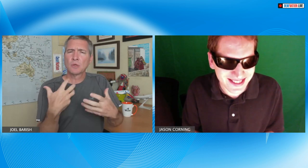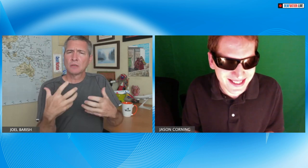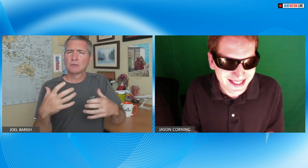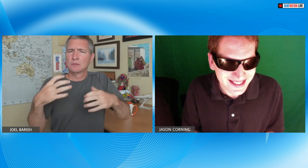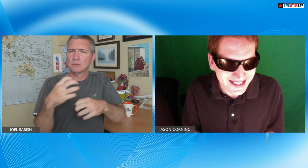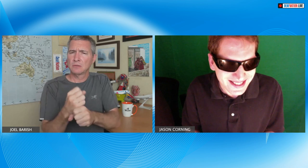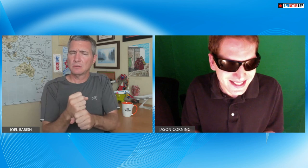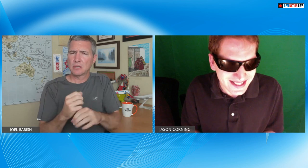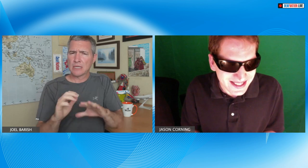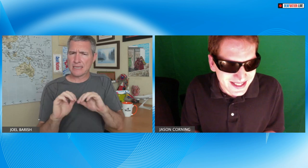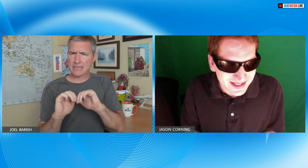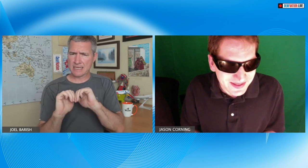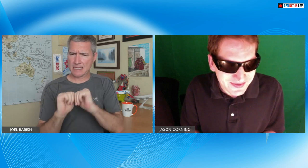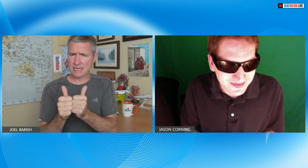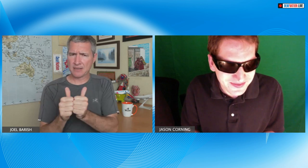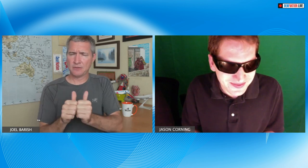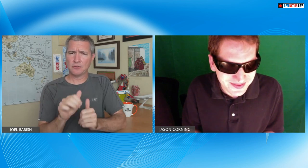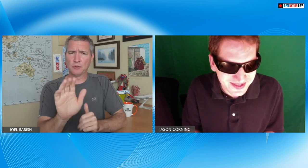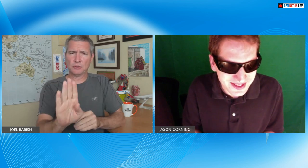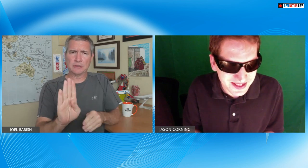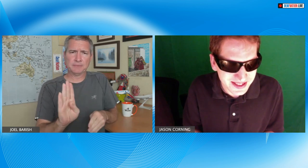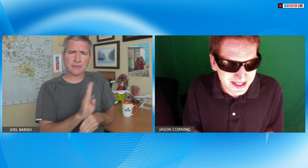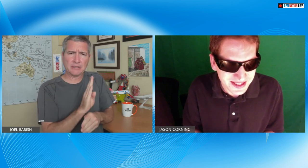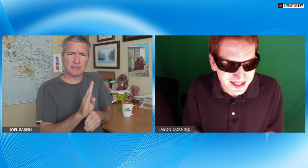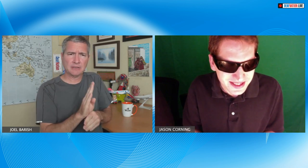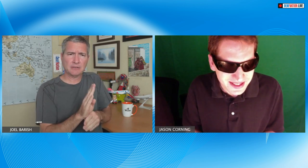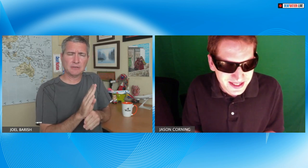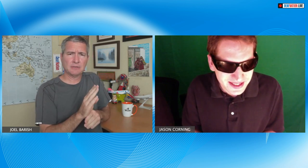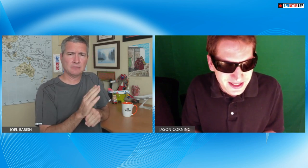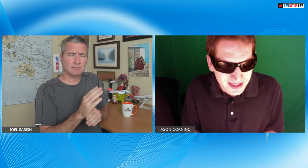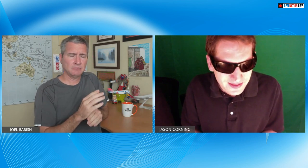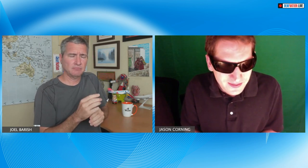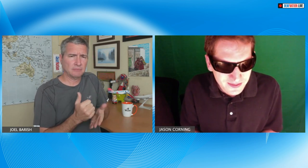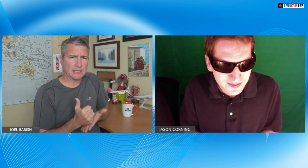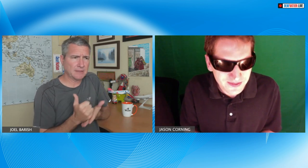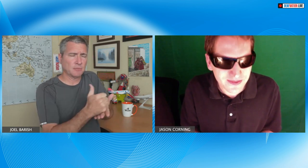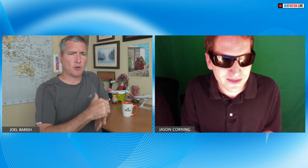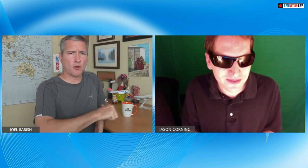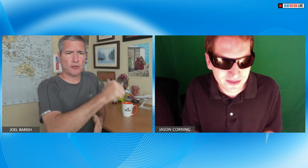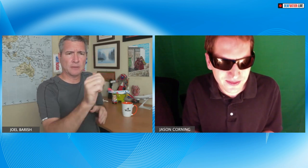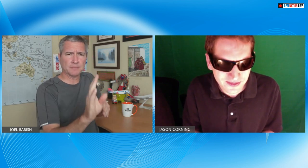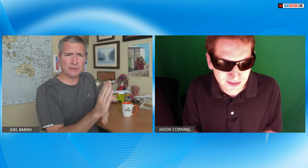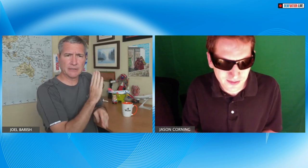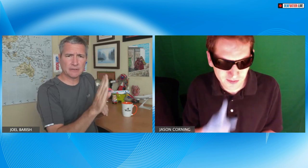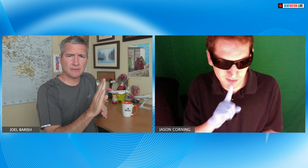Let’s summarize, how does your business help other businesses assist other businesses?